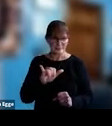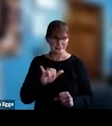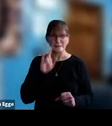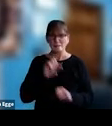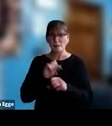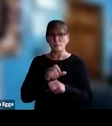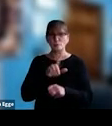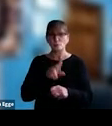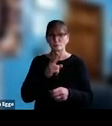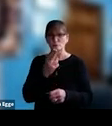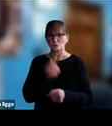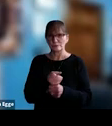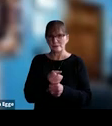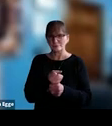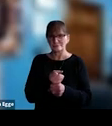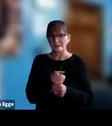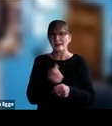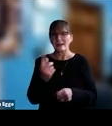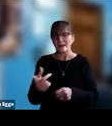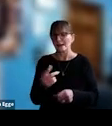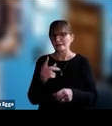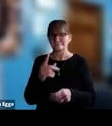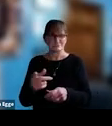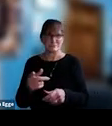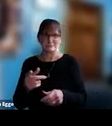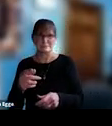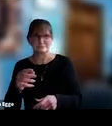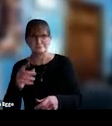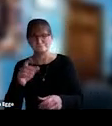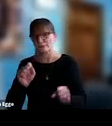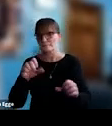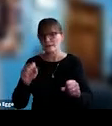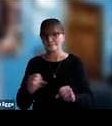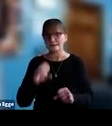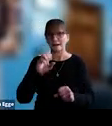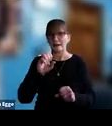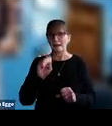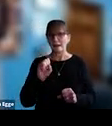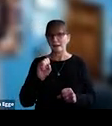and she's just a phenomenal MSR, and she is going to be in conversation with Elisa